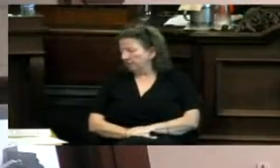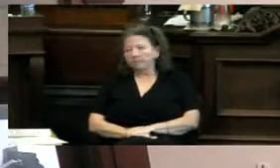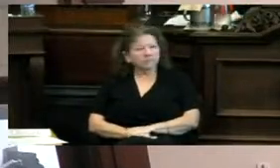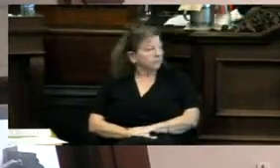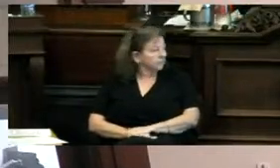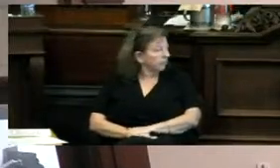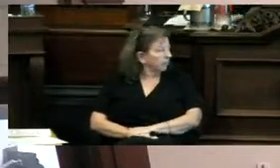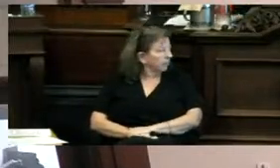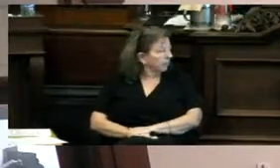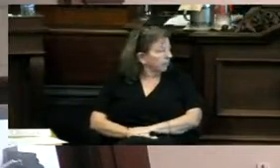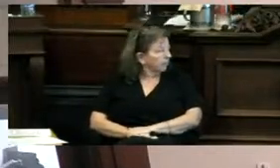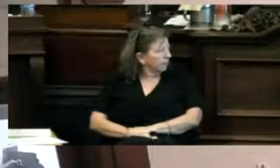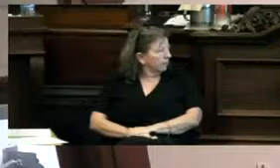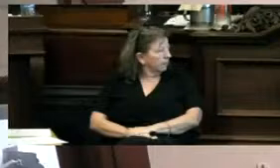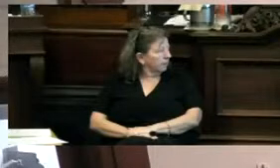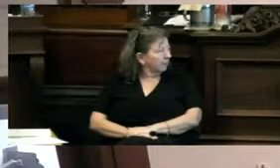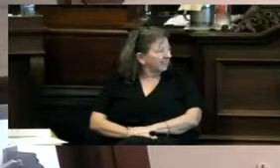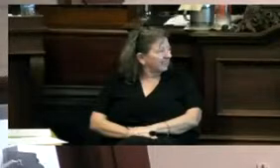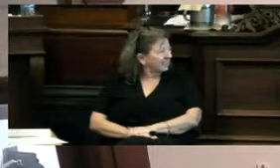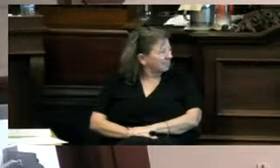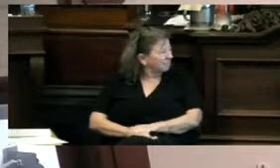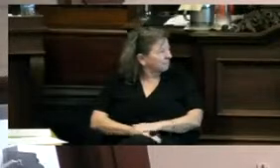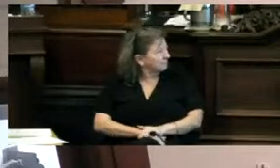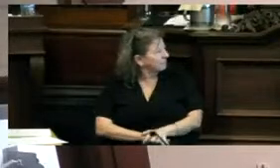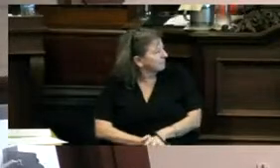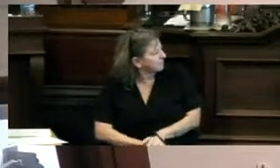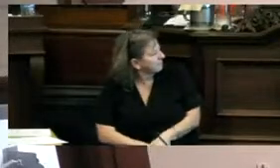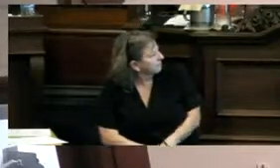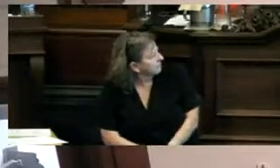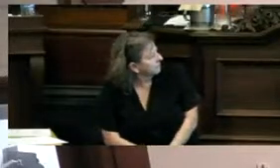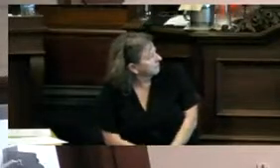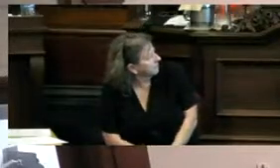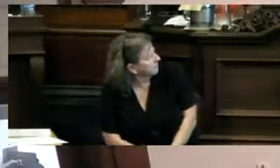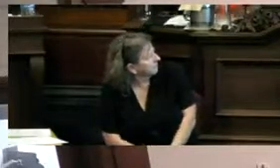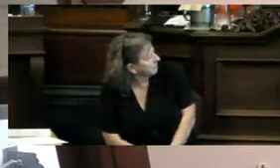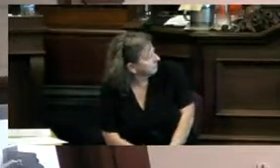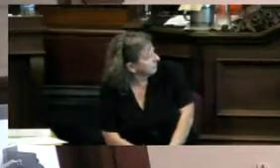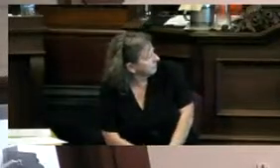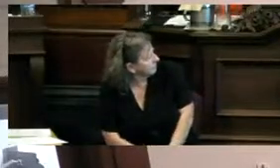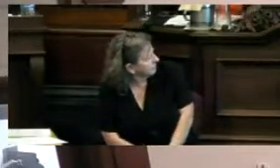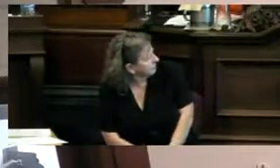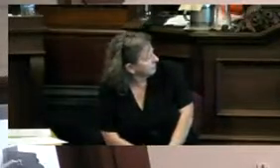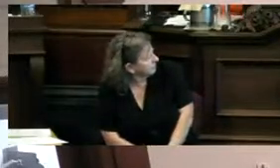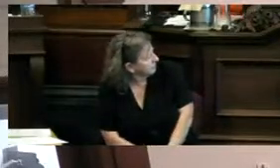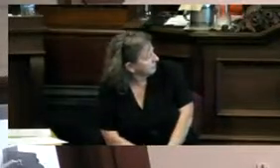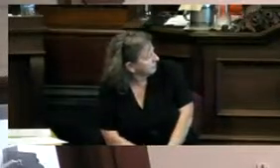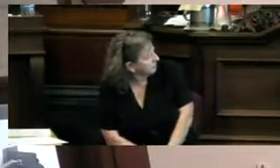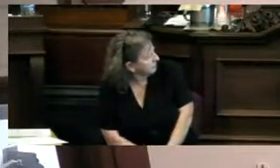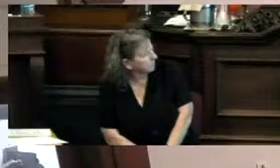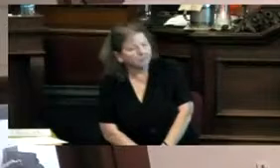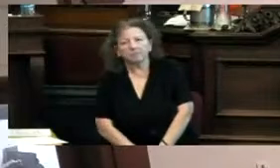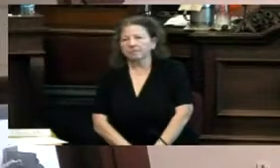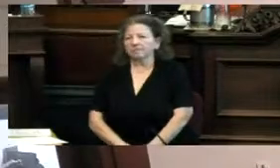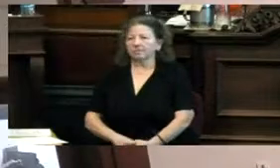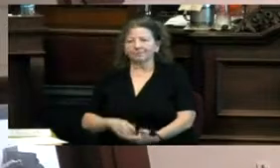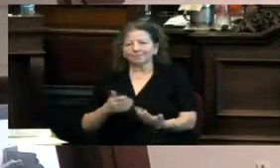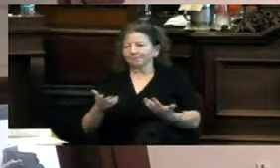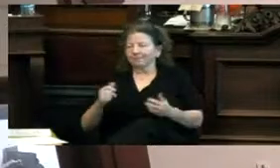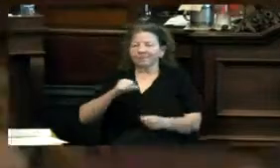here. President. Melendez here. Thank you. Of course. As you know, since we're starting the